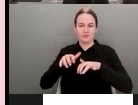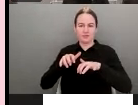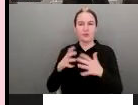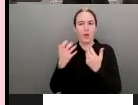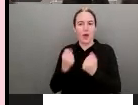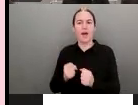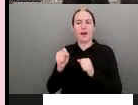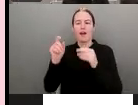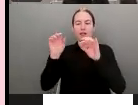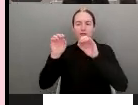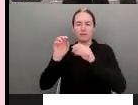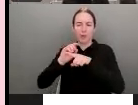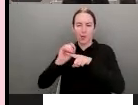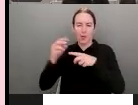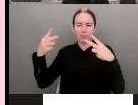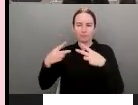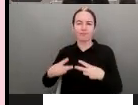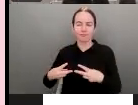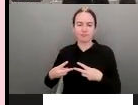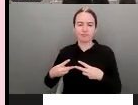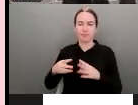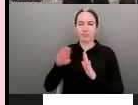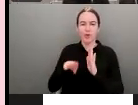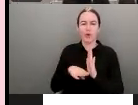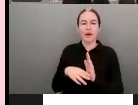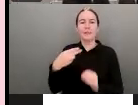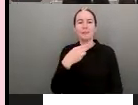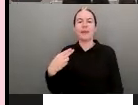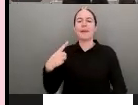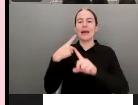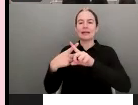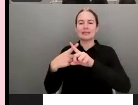Xcode, you need to download Xcode. Yeah.